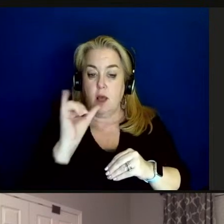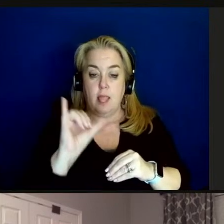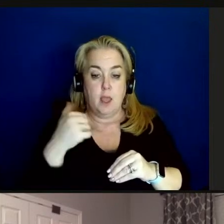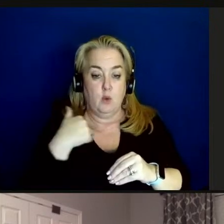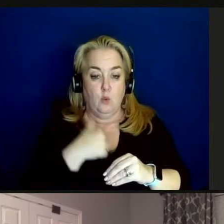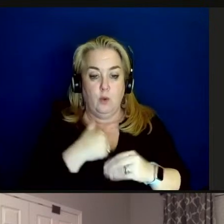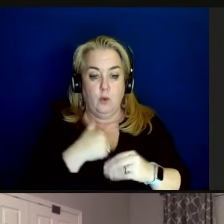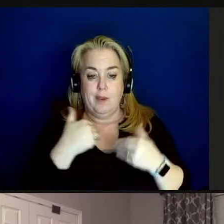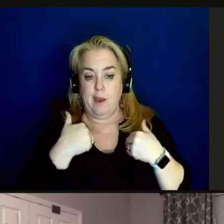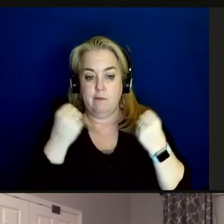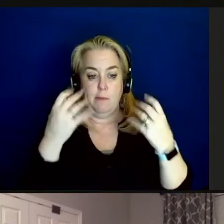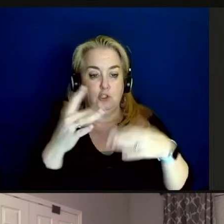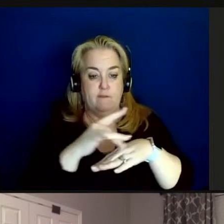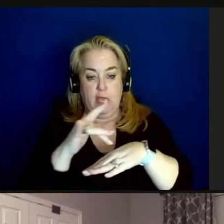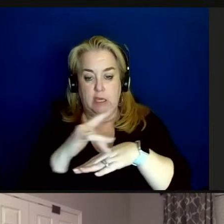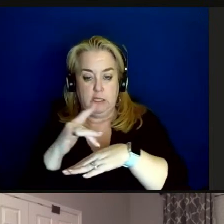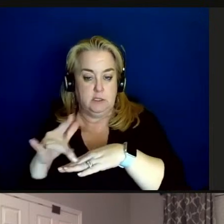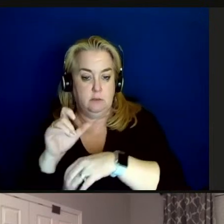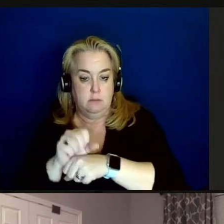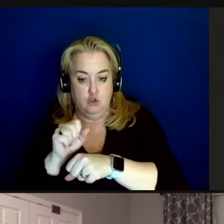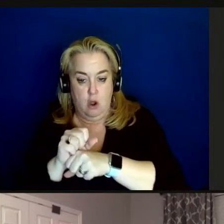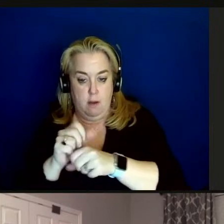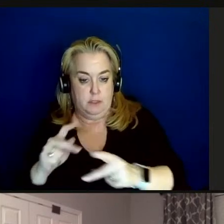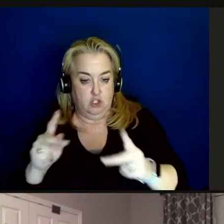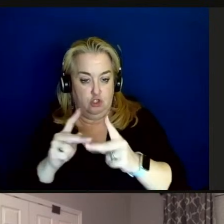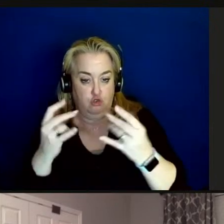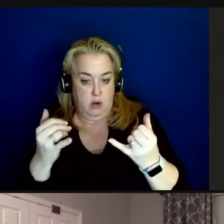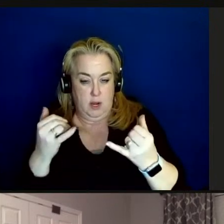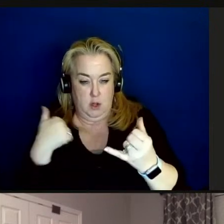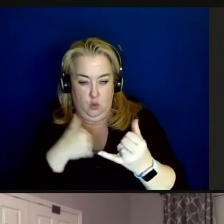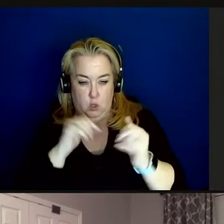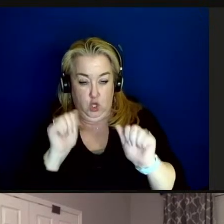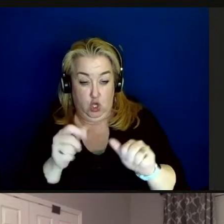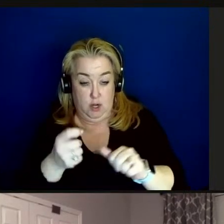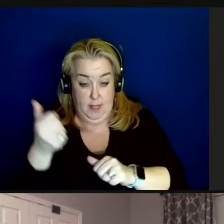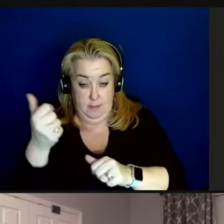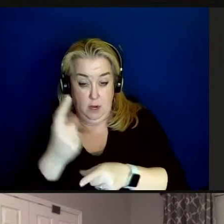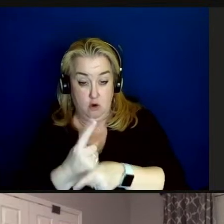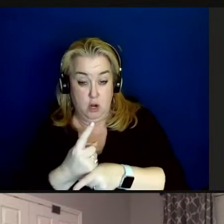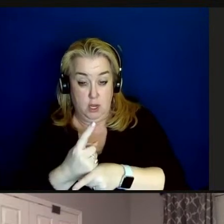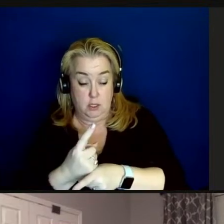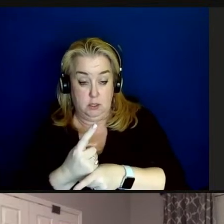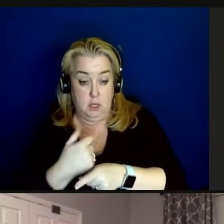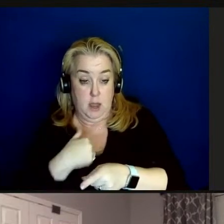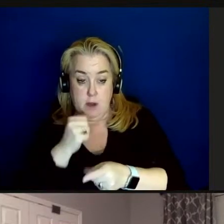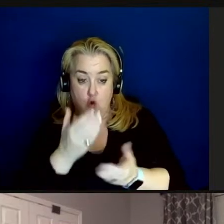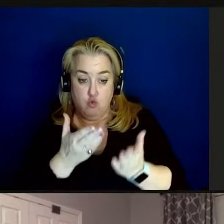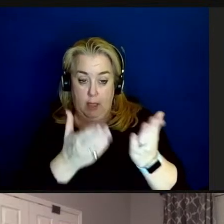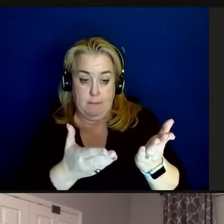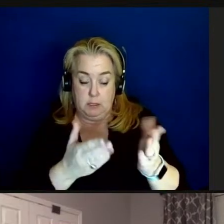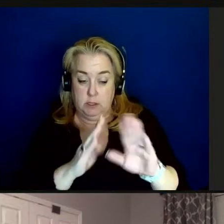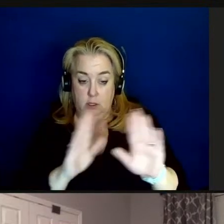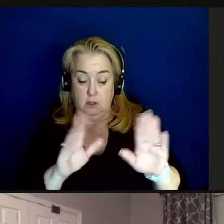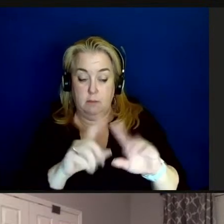MATTER OF BEING PRETTY FISCALLY CONSERVATIVE.